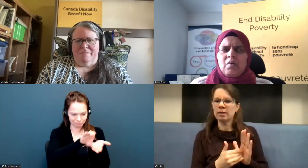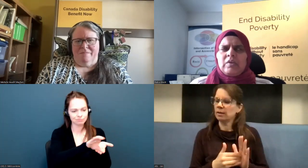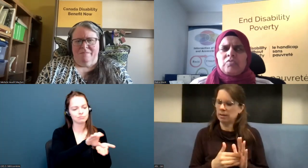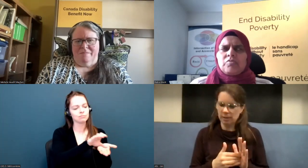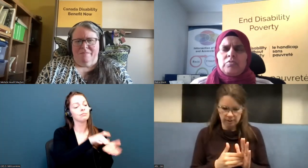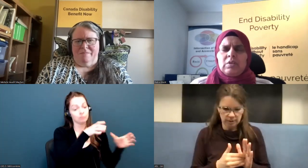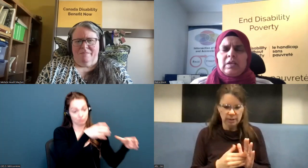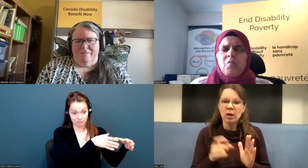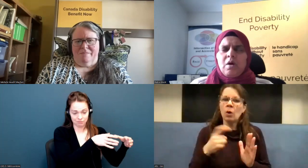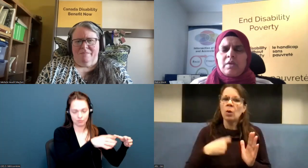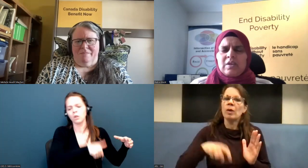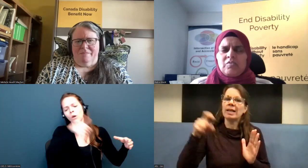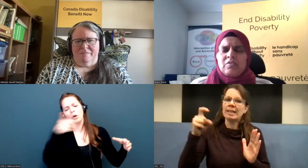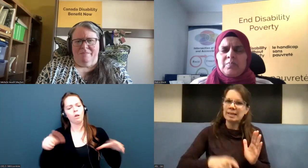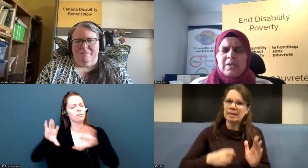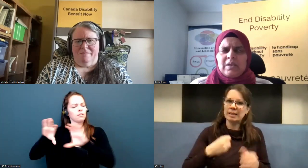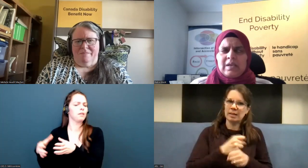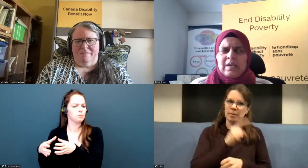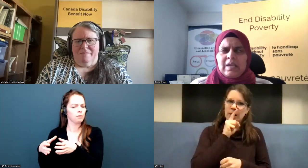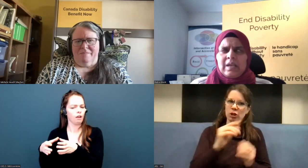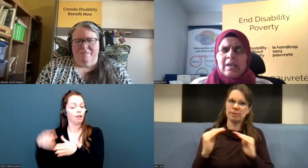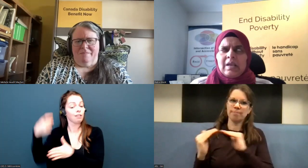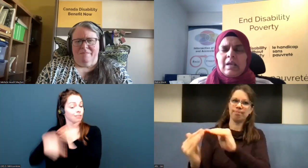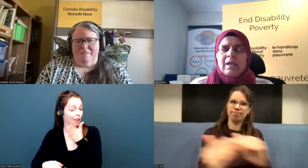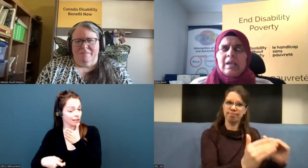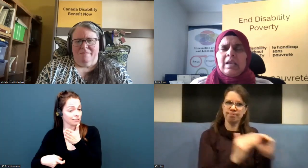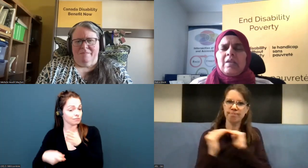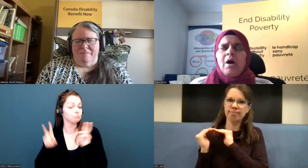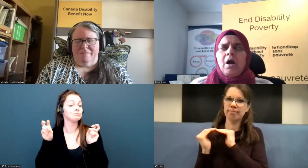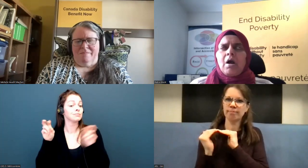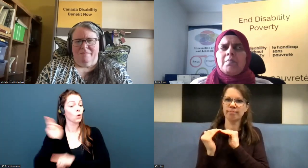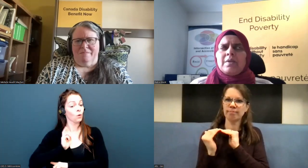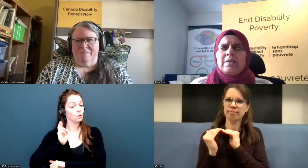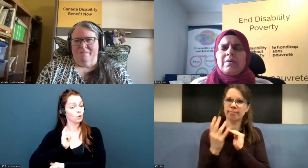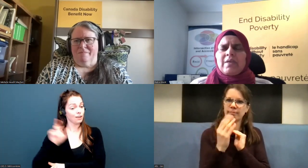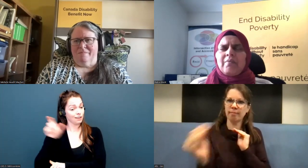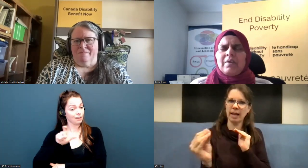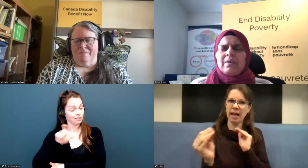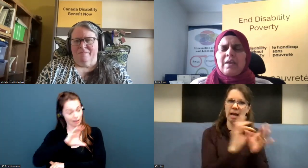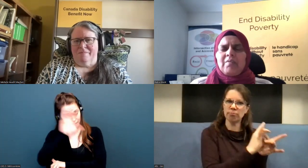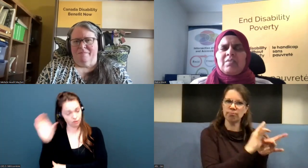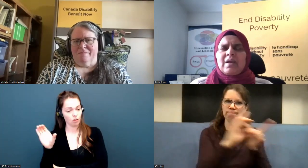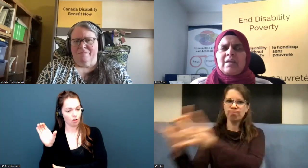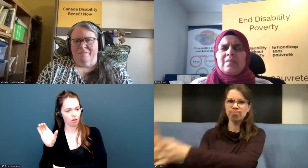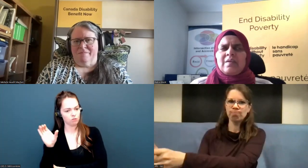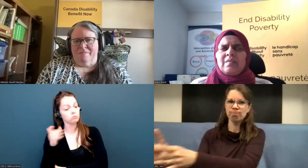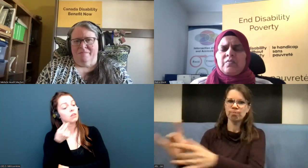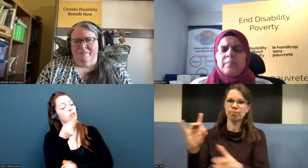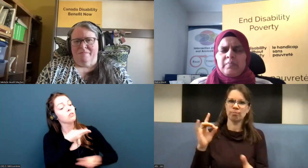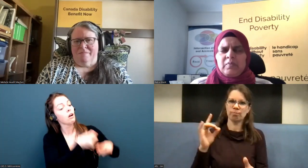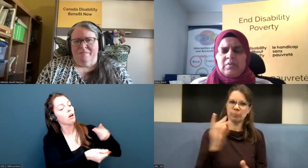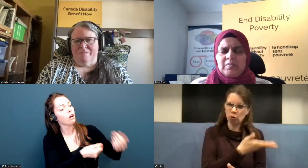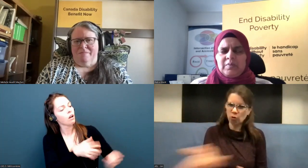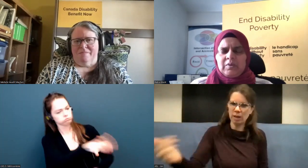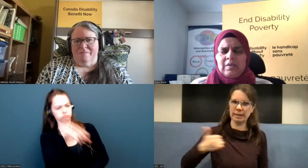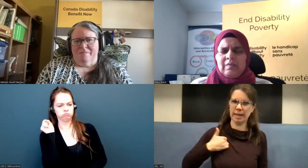WE TRULY WANT IT TO BE IN HARMONY WITH EVERYTHING ELSE THAT EXISTS FOR PEOPLE WITH DISABILITIES